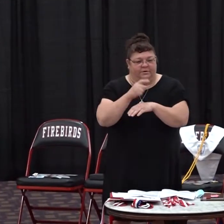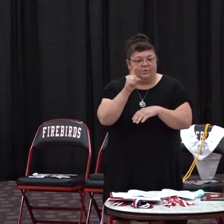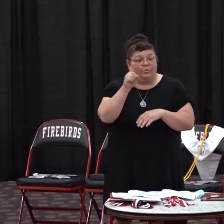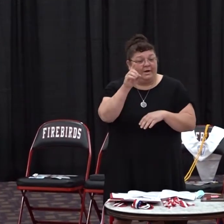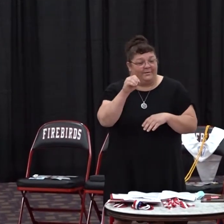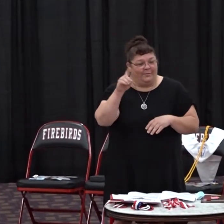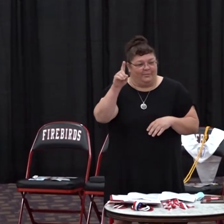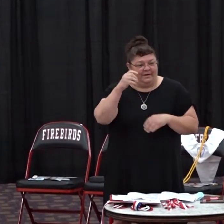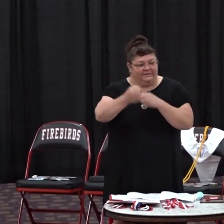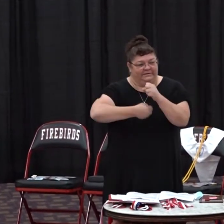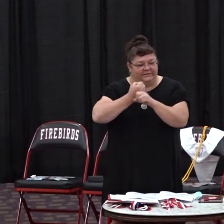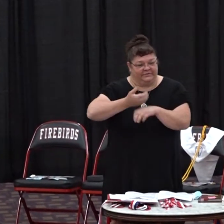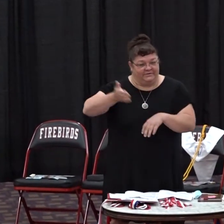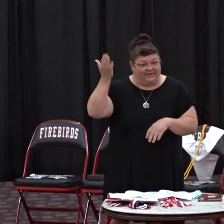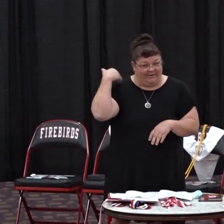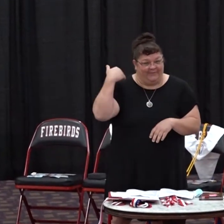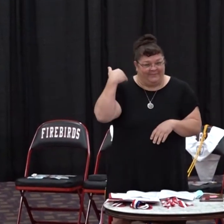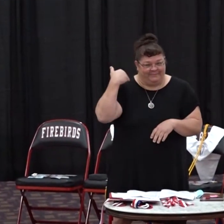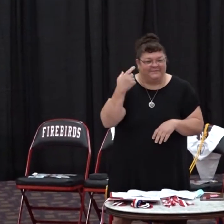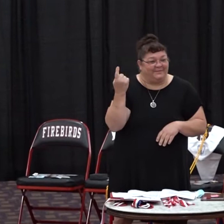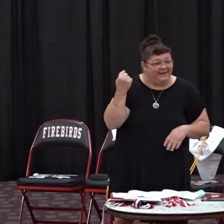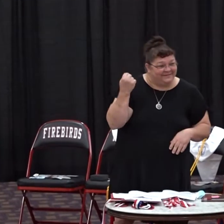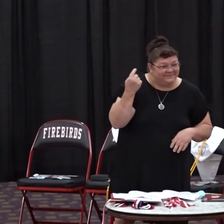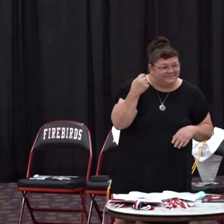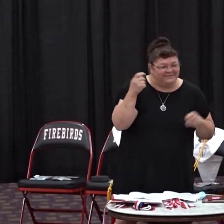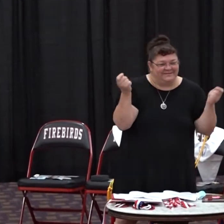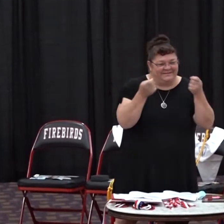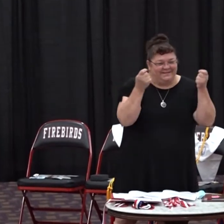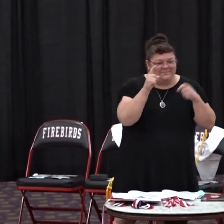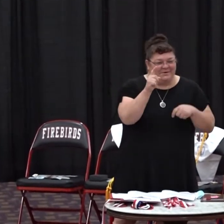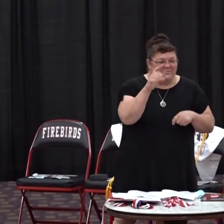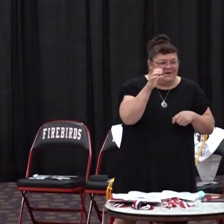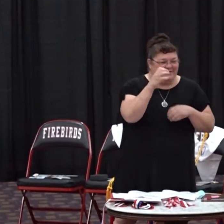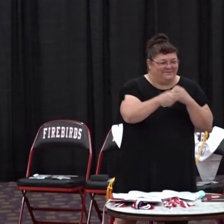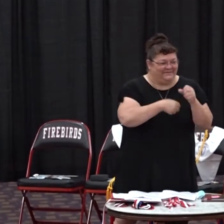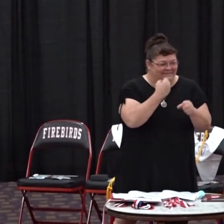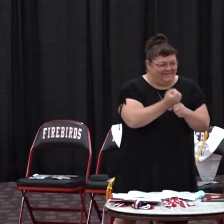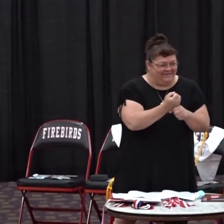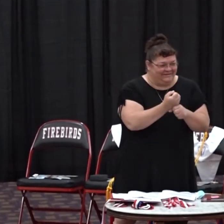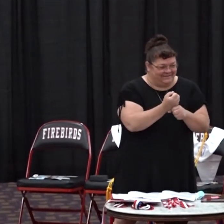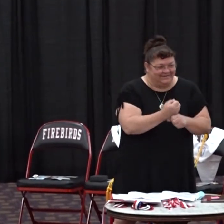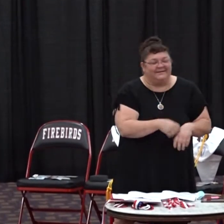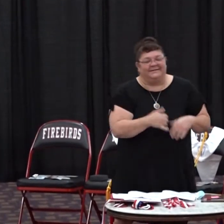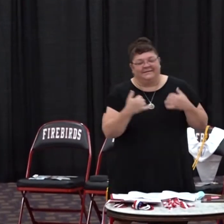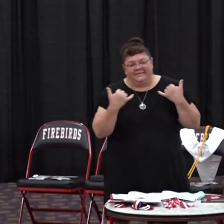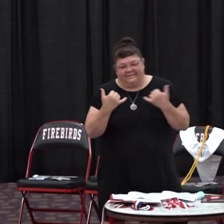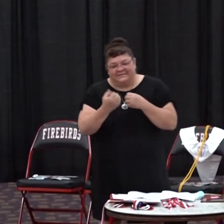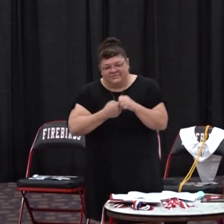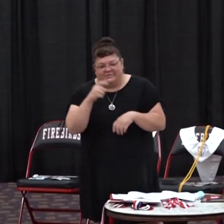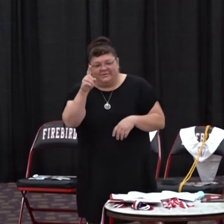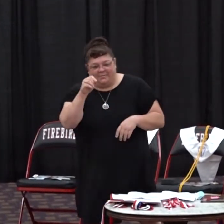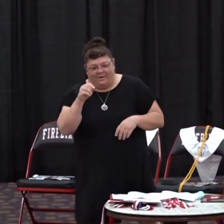The organization was established 101 years ago. Last year celebrated the 100 year anniversary.